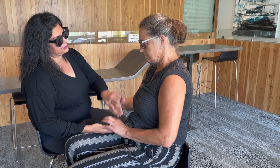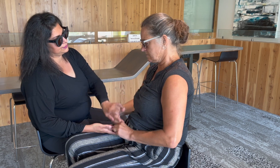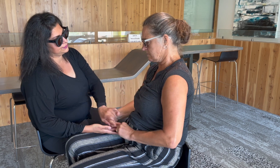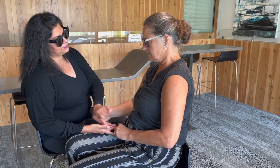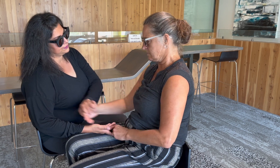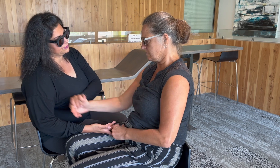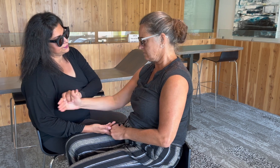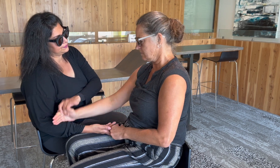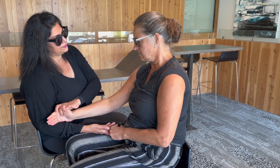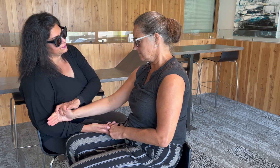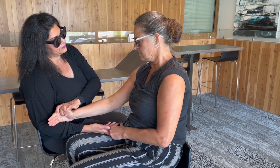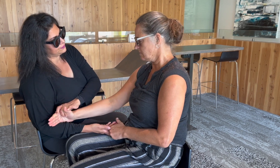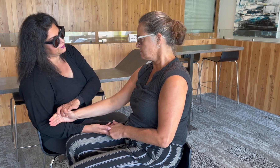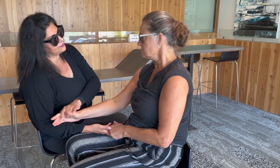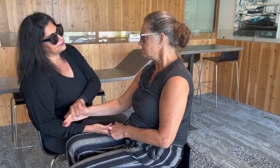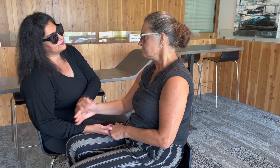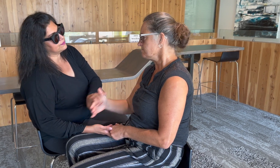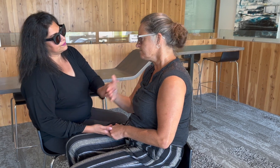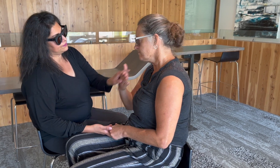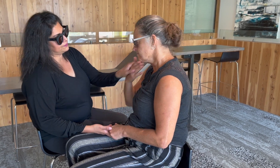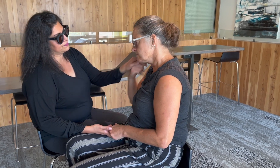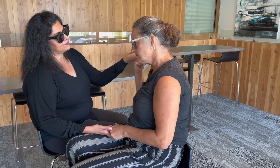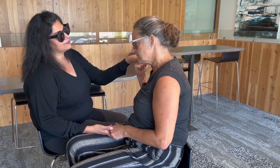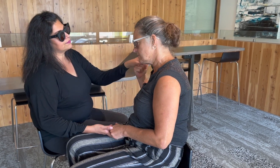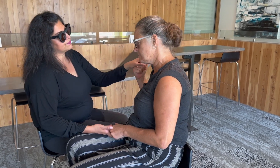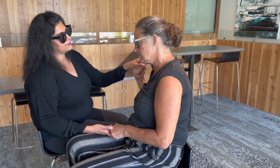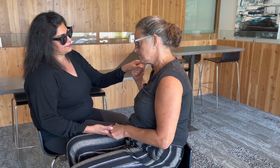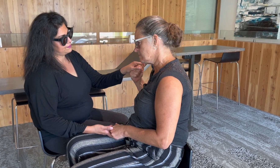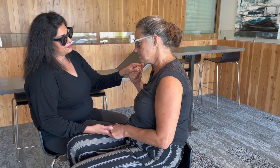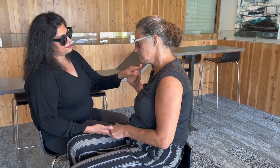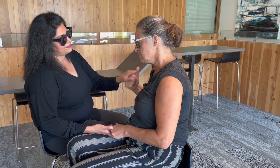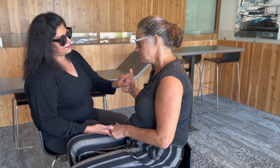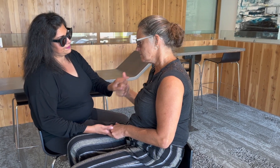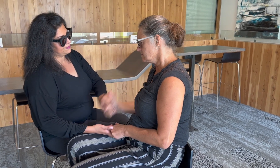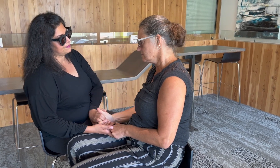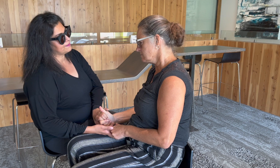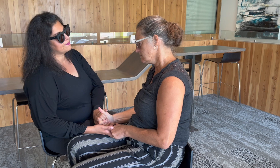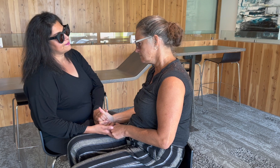I like the longest Braille display device the best. With the smaller units,